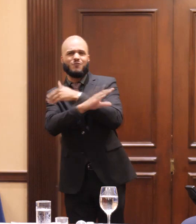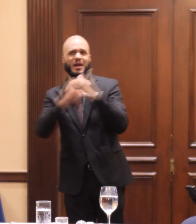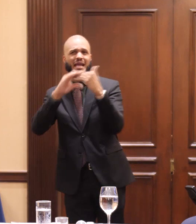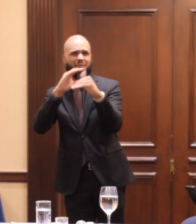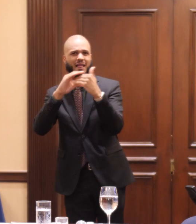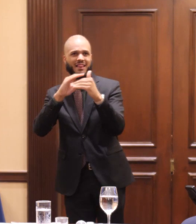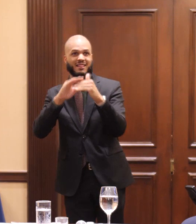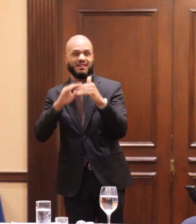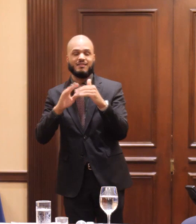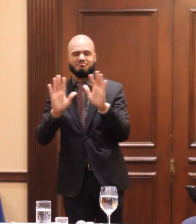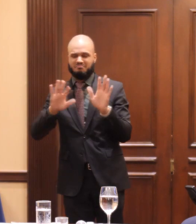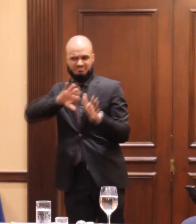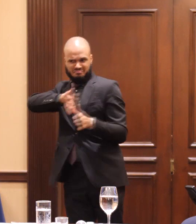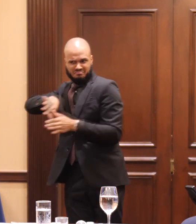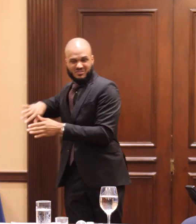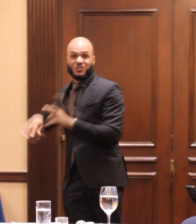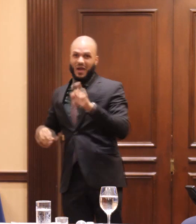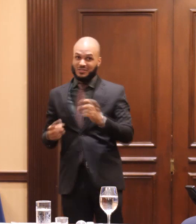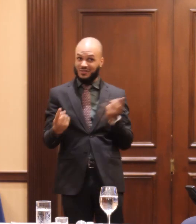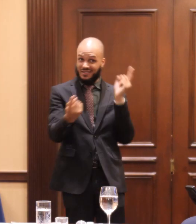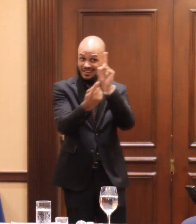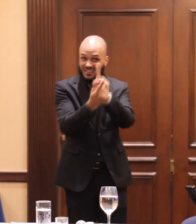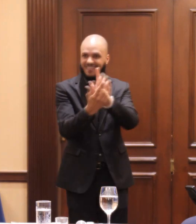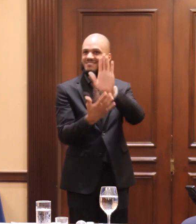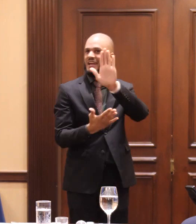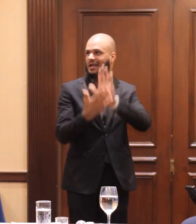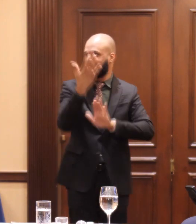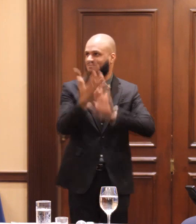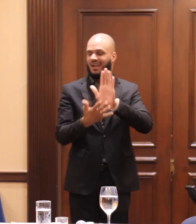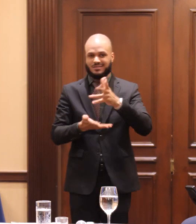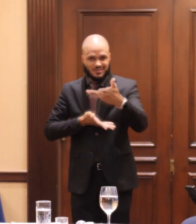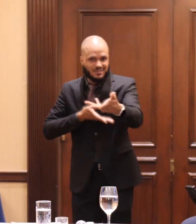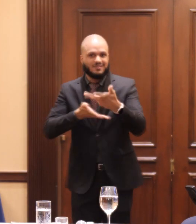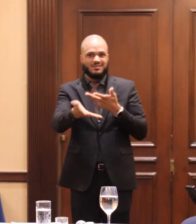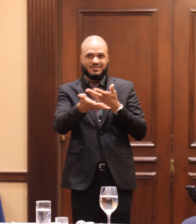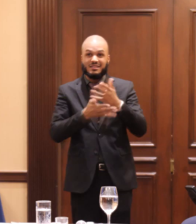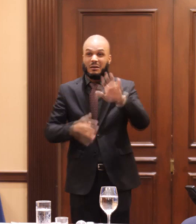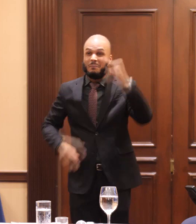go and meet people-- actually talk to people face to face where they live, imagine that. so critically important.